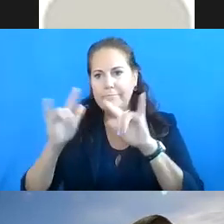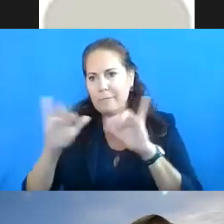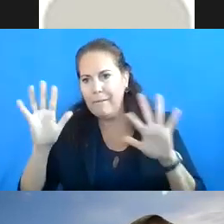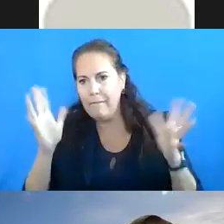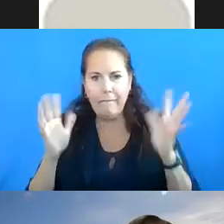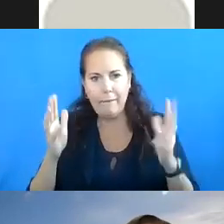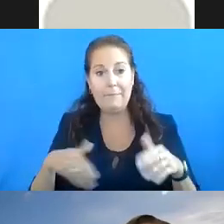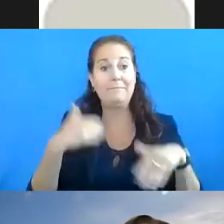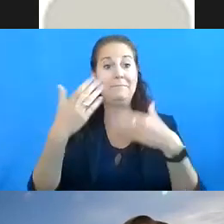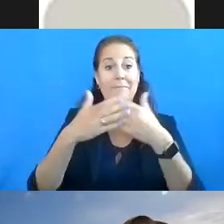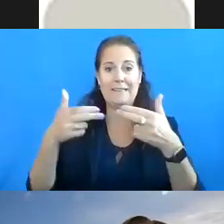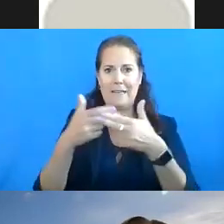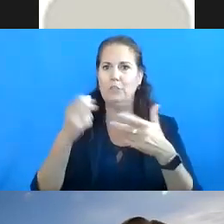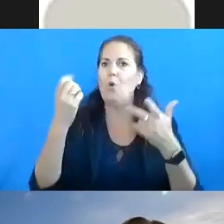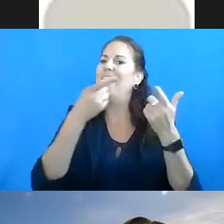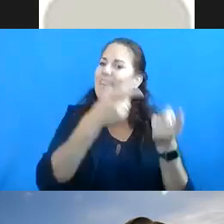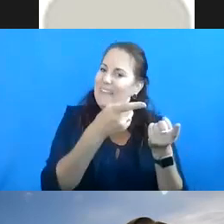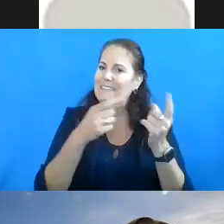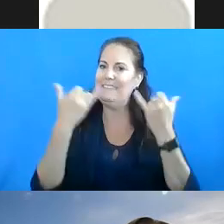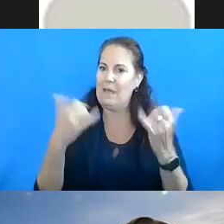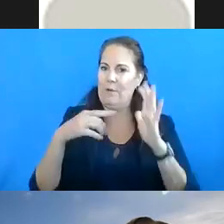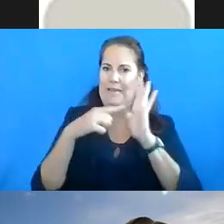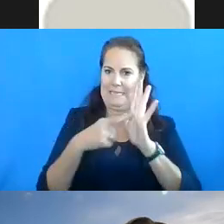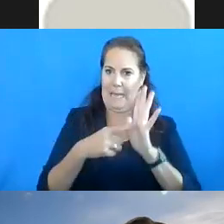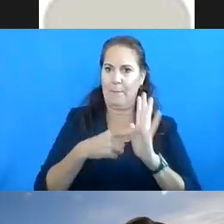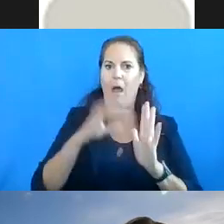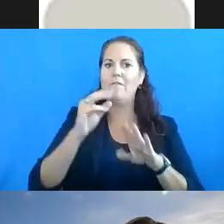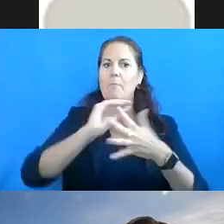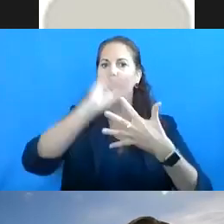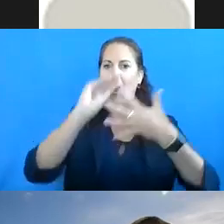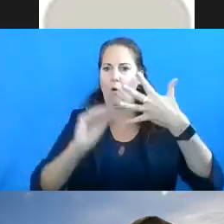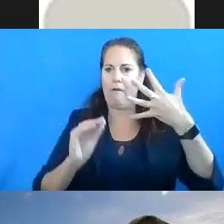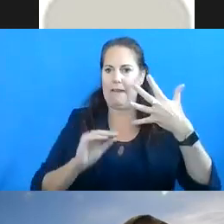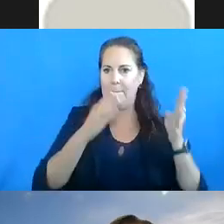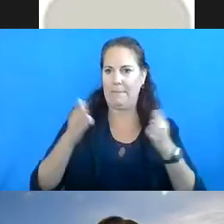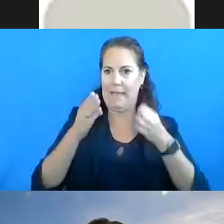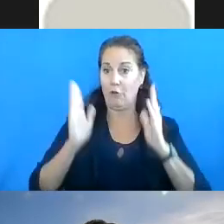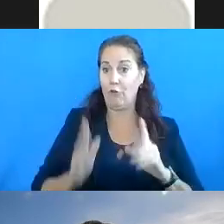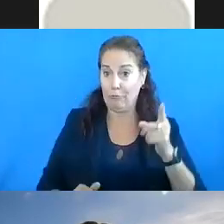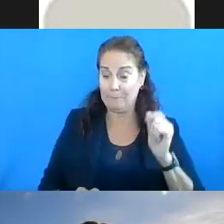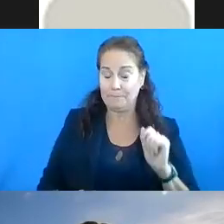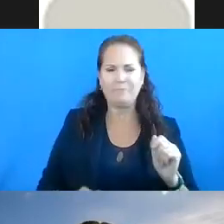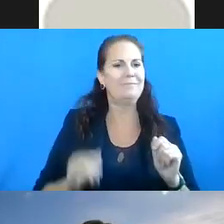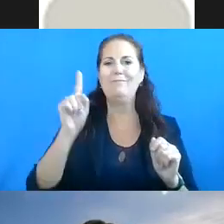Next slide, so this is an example of a priority planner. This is just another tool that I use.